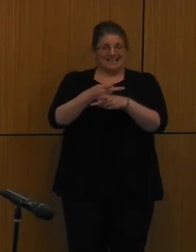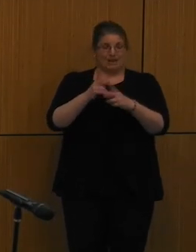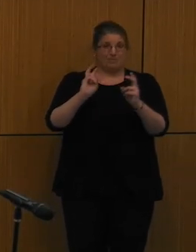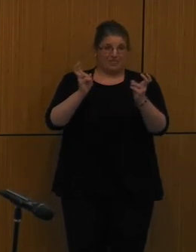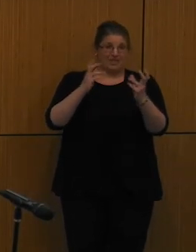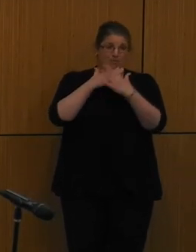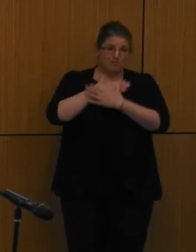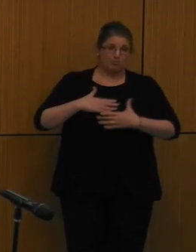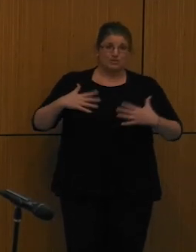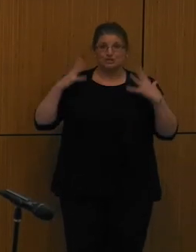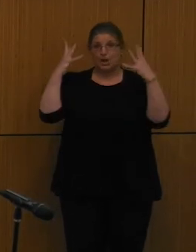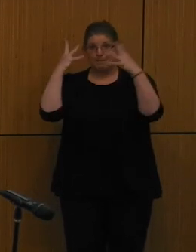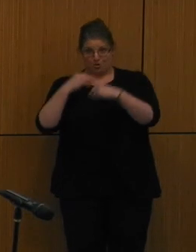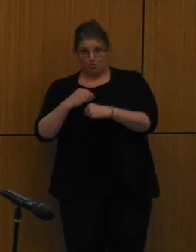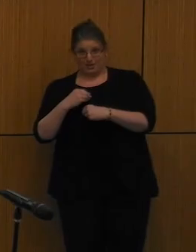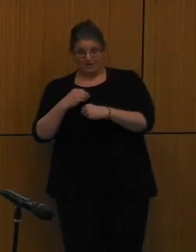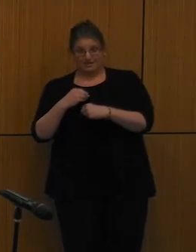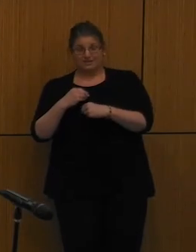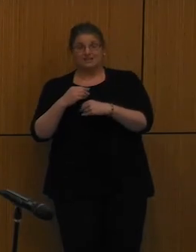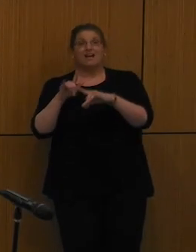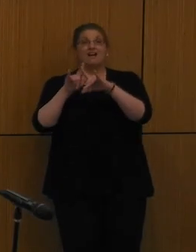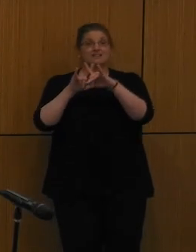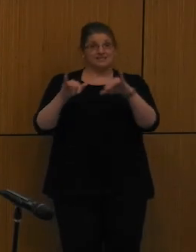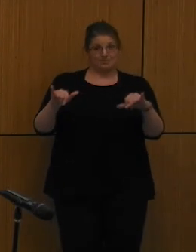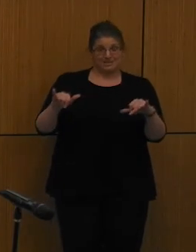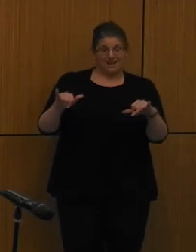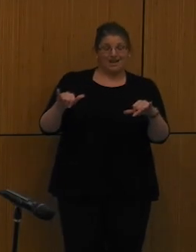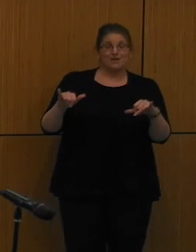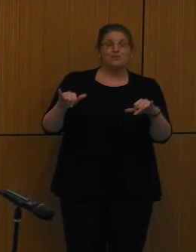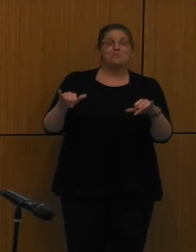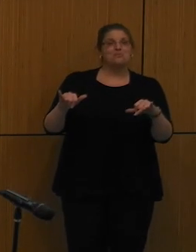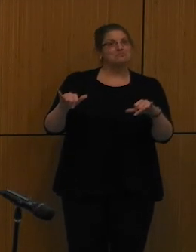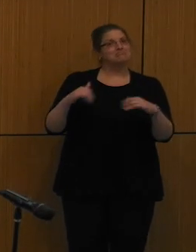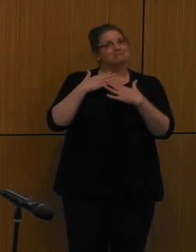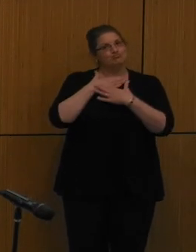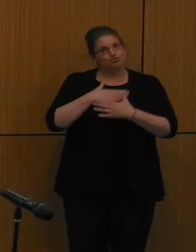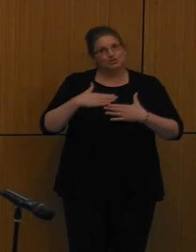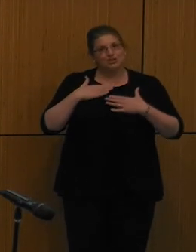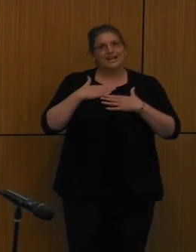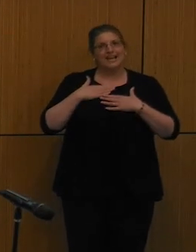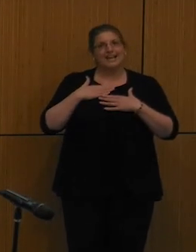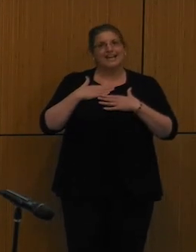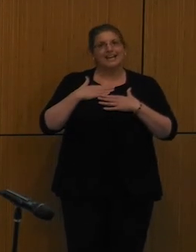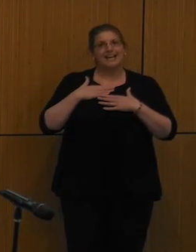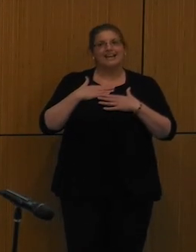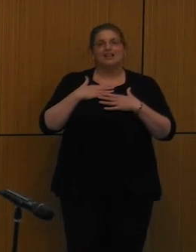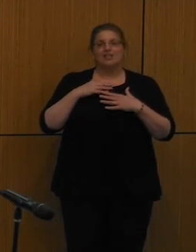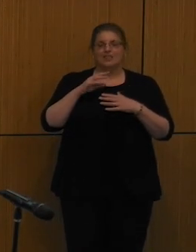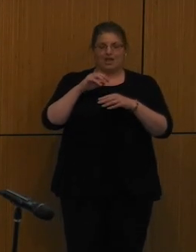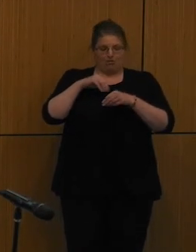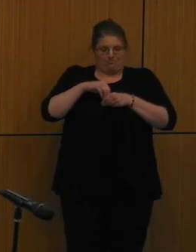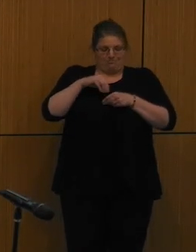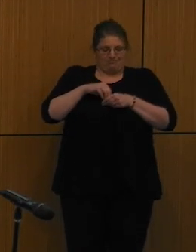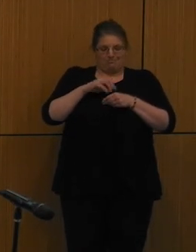their physical beauty, while also appreciating their metabolic beauty and their usefulness.